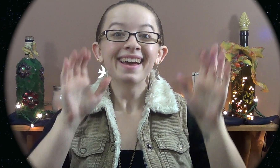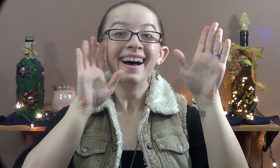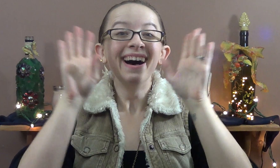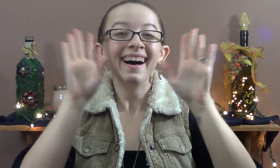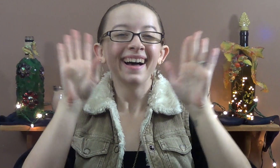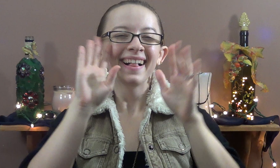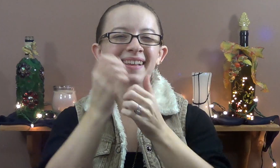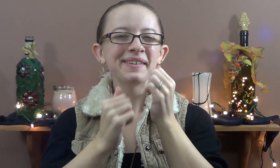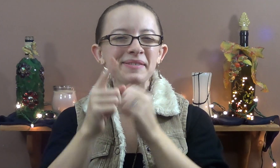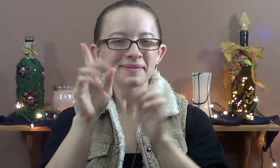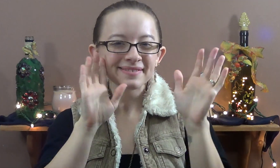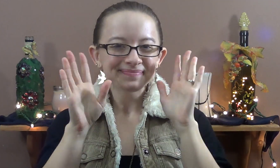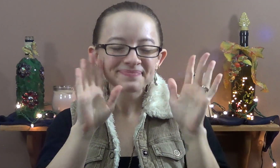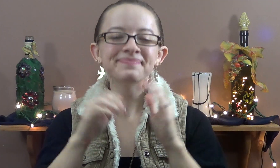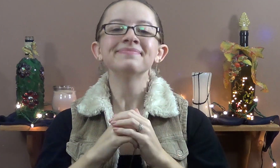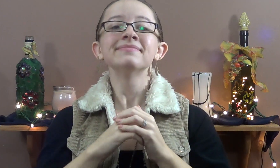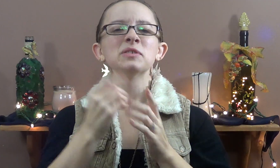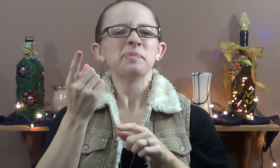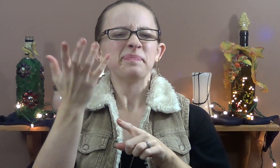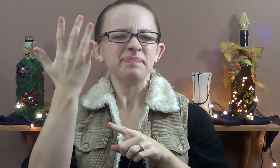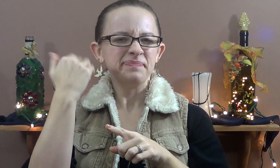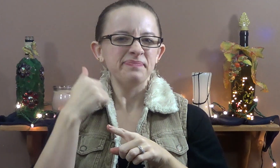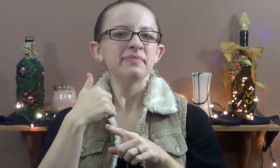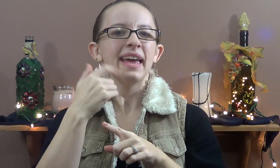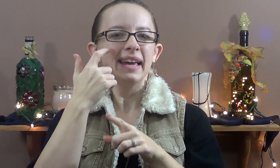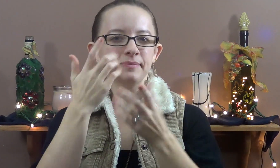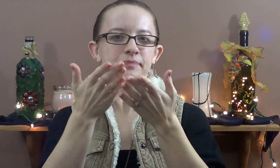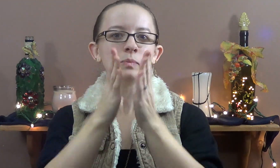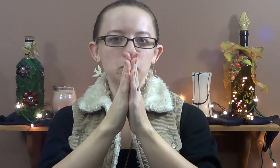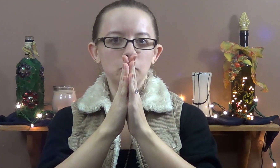Hi everybody, so a while